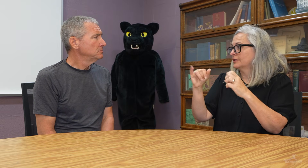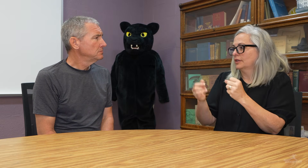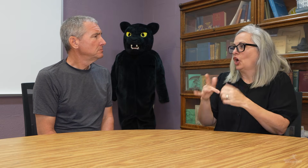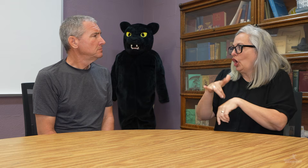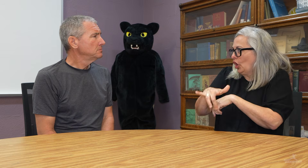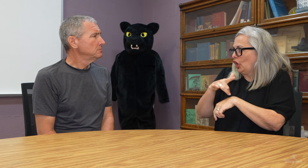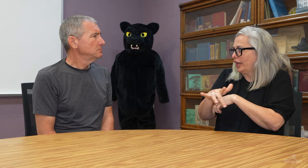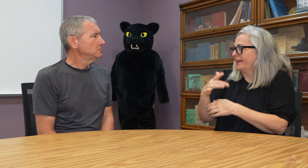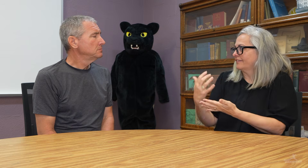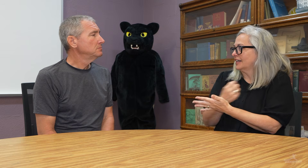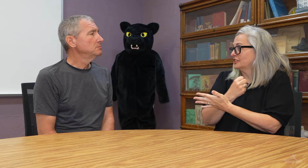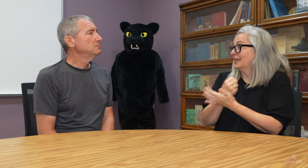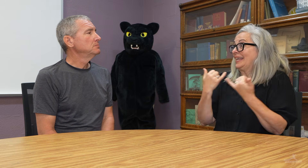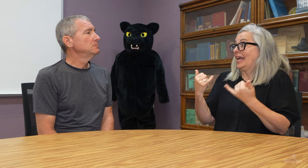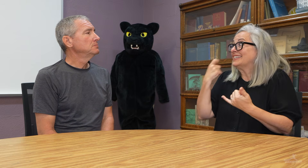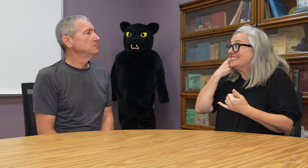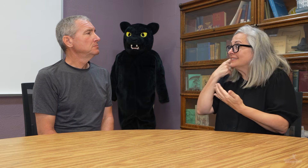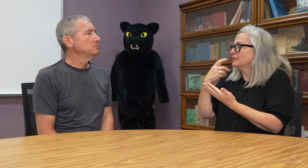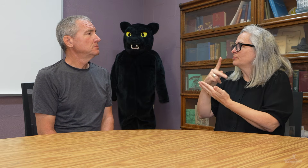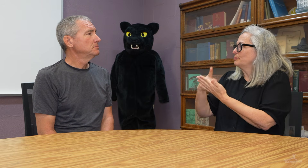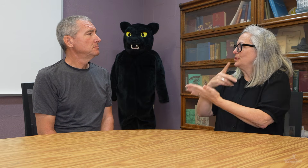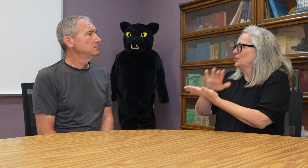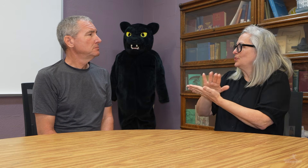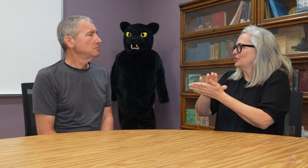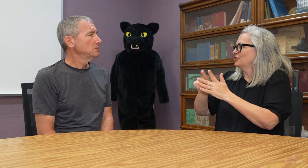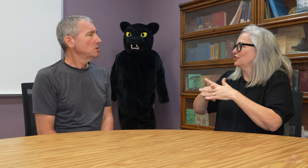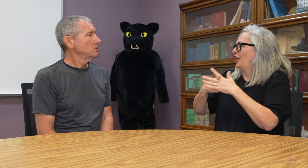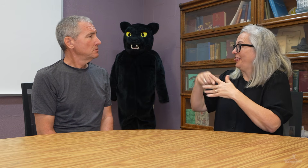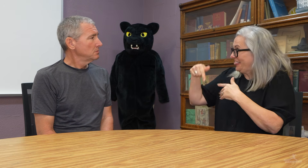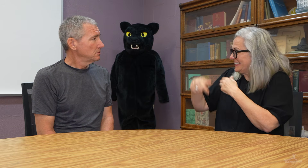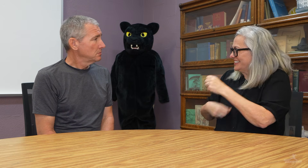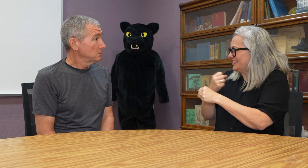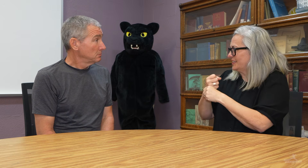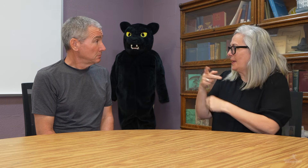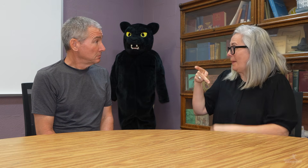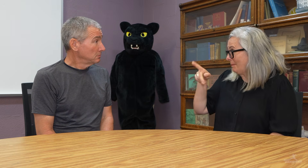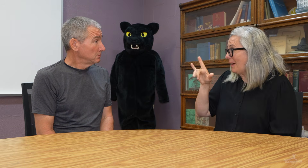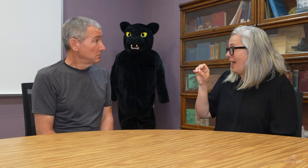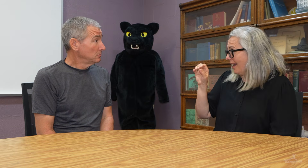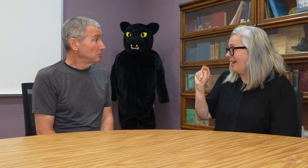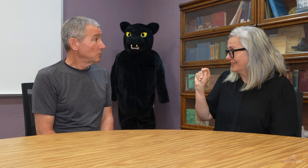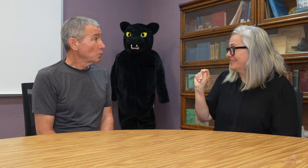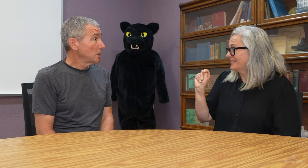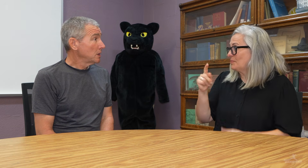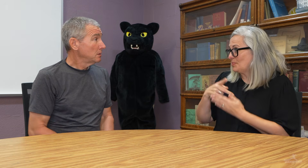For example, we just started a preschool program this year—a brand-new pilot!